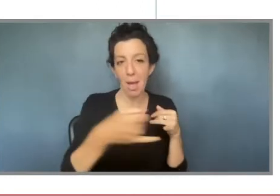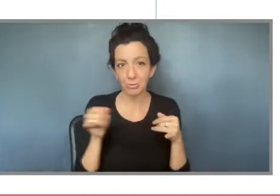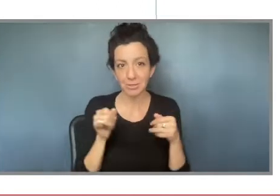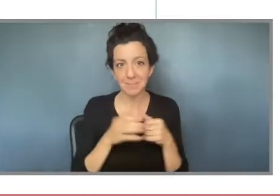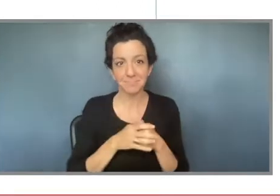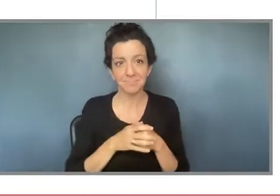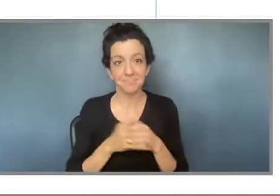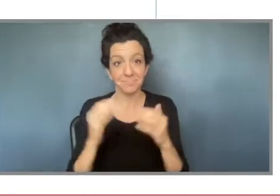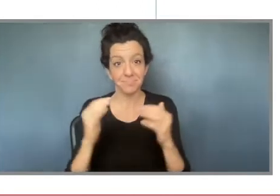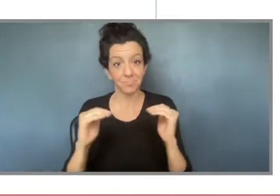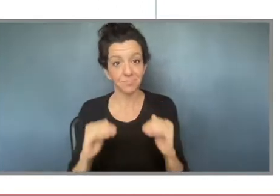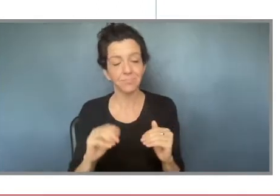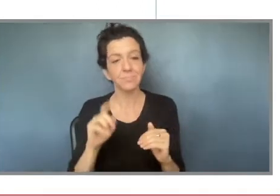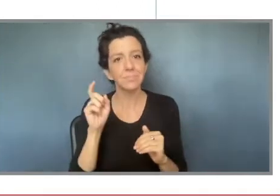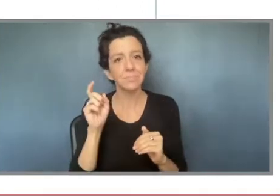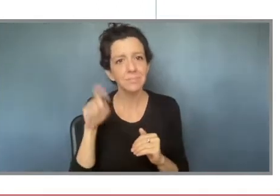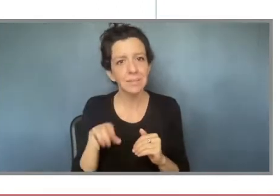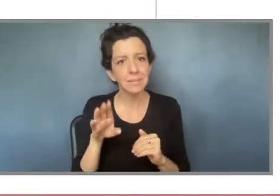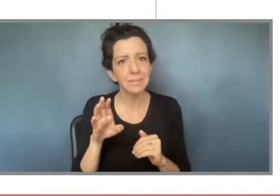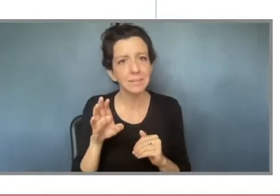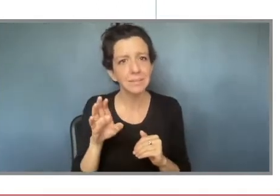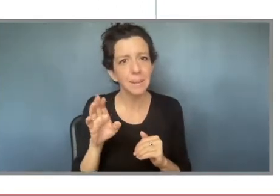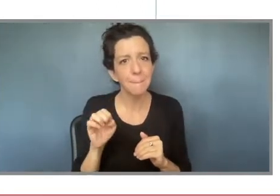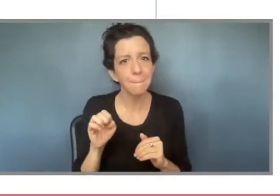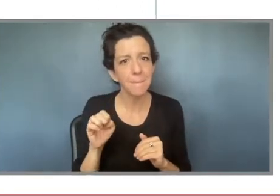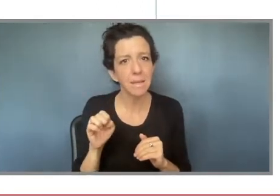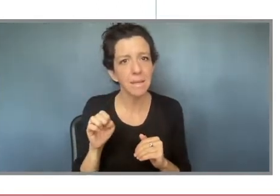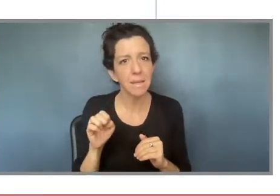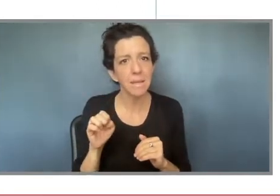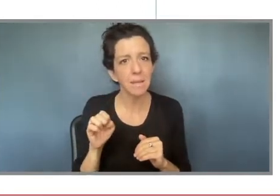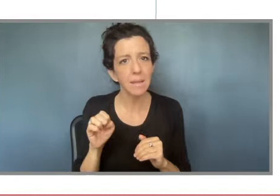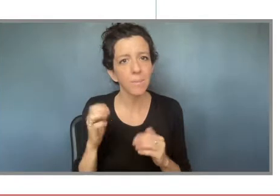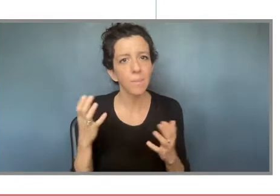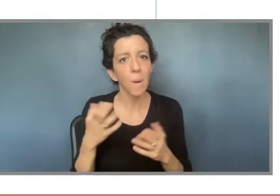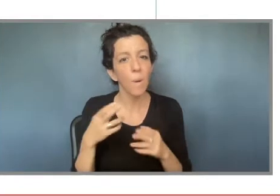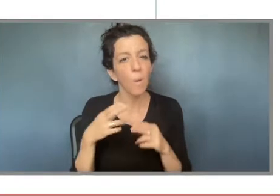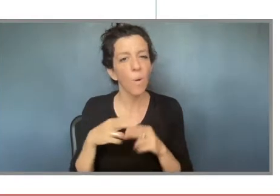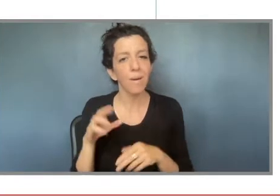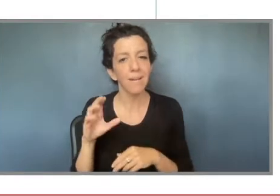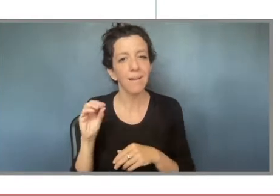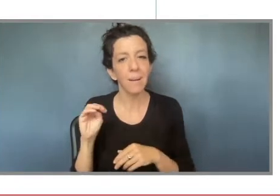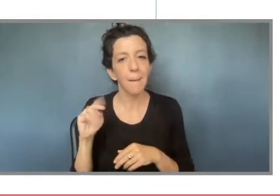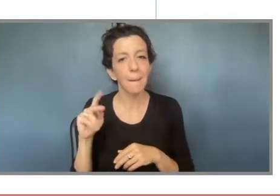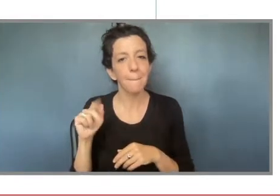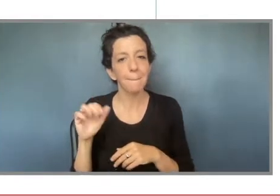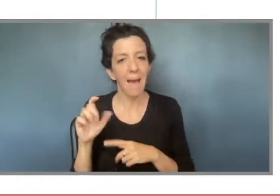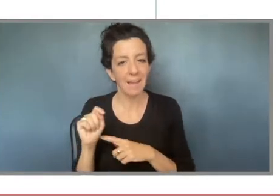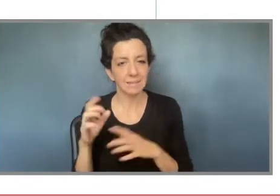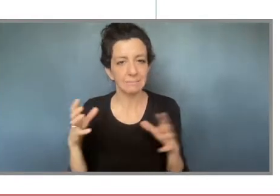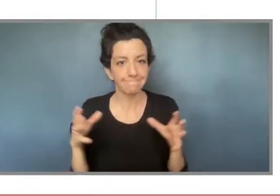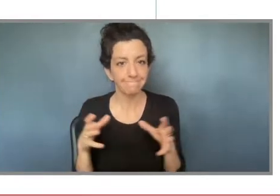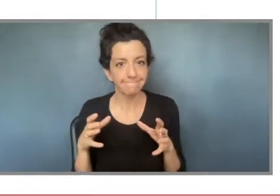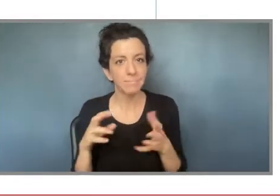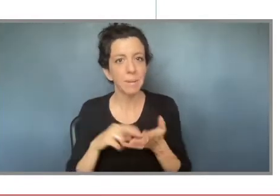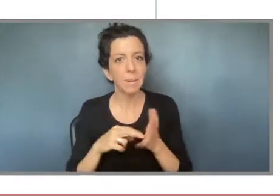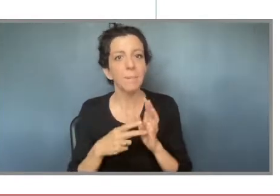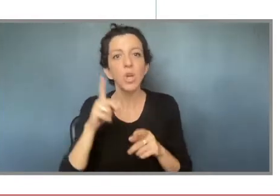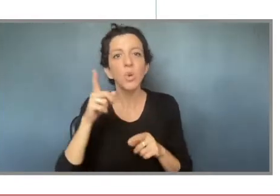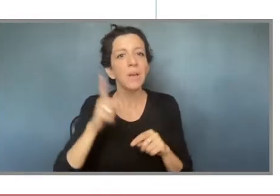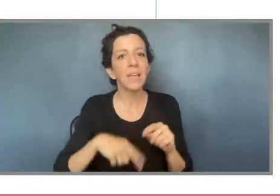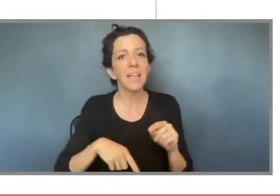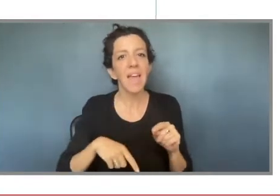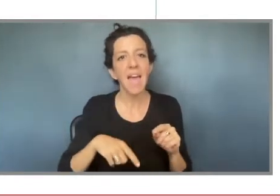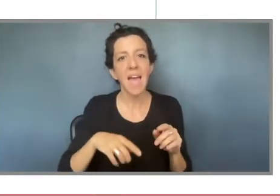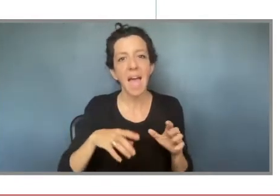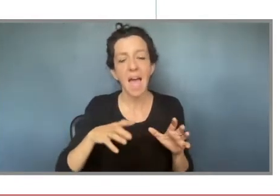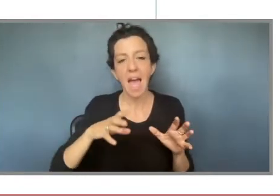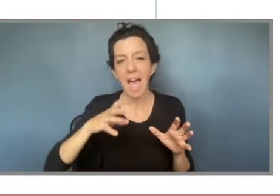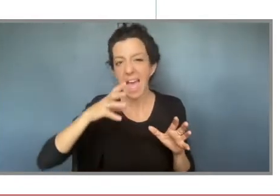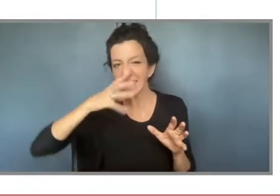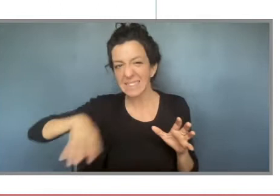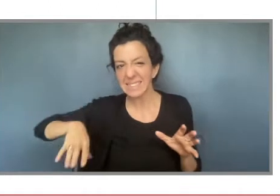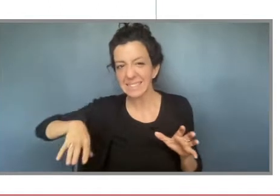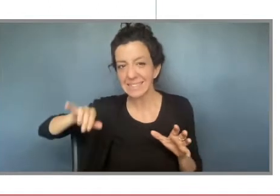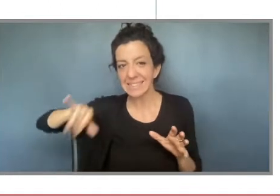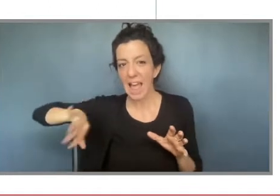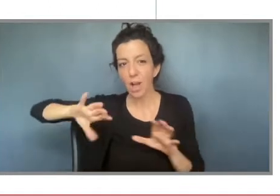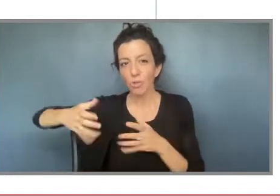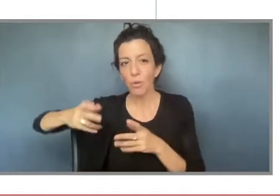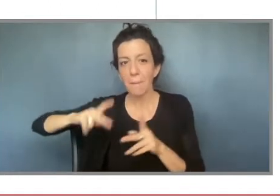Studio: And they must be compact, and that is defined by saying that you cannot bypass a large group of people in order